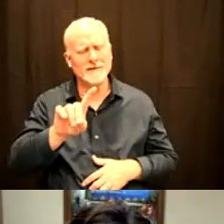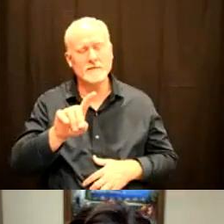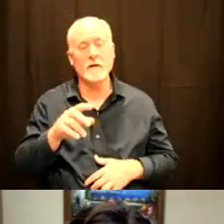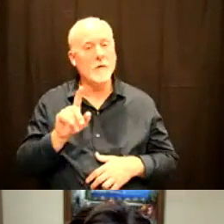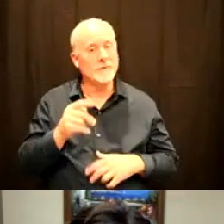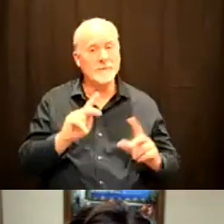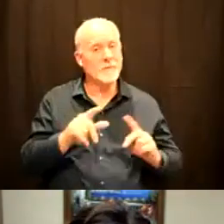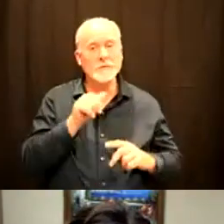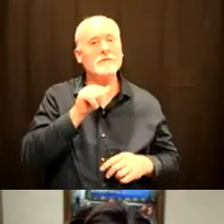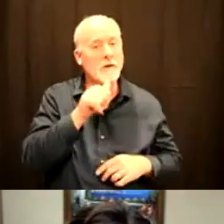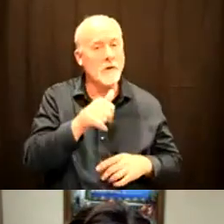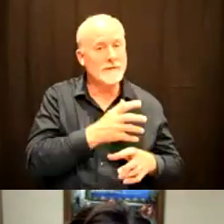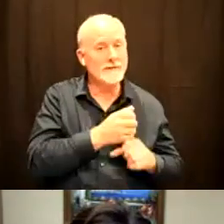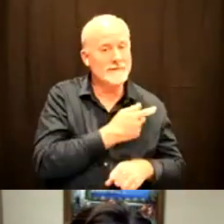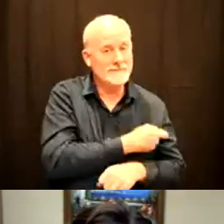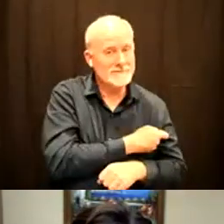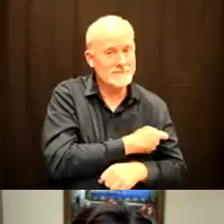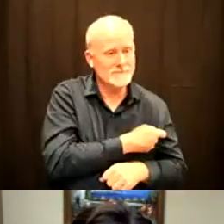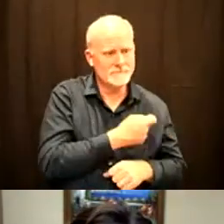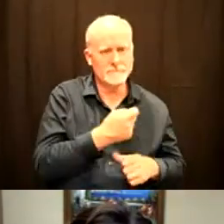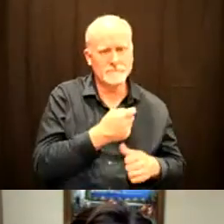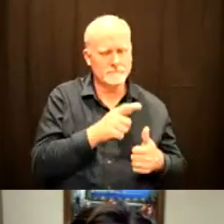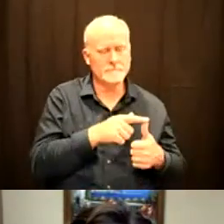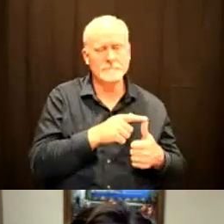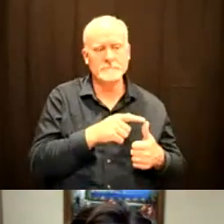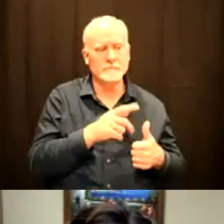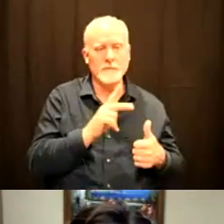vaccine other than the ones we mentioned are people who have had a serious allergic